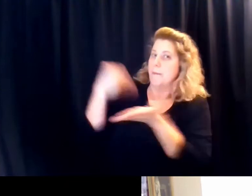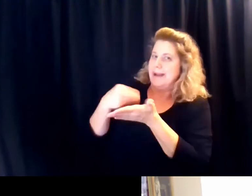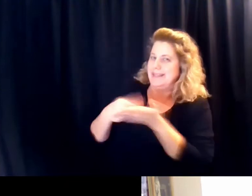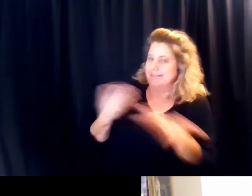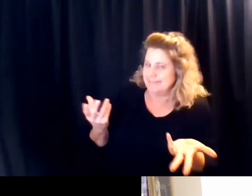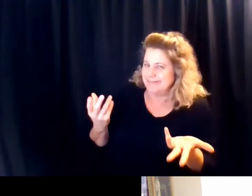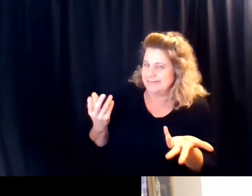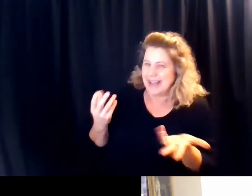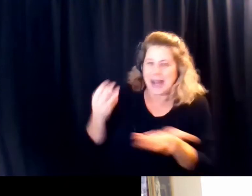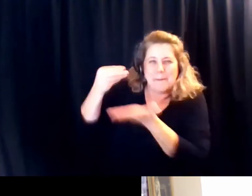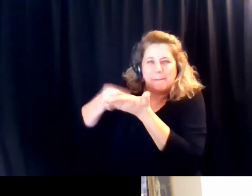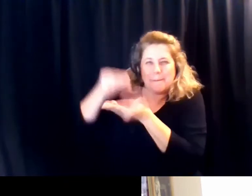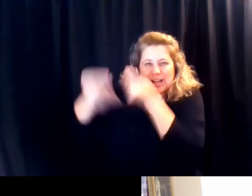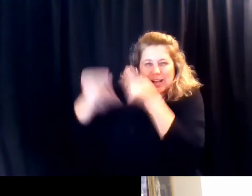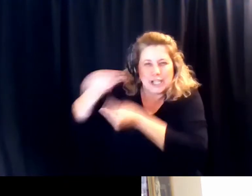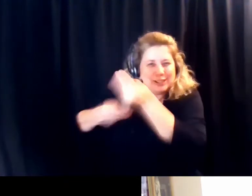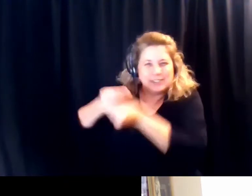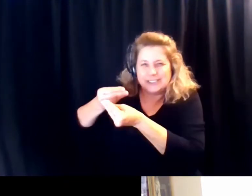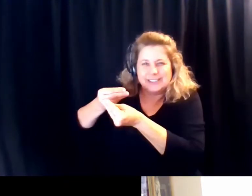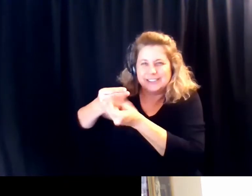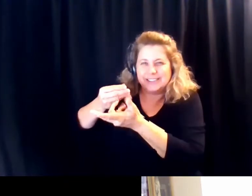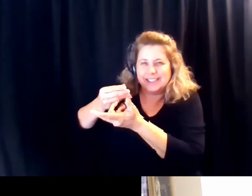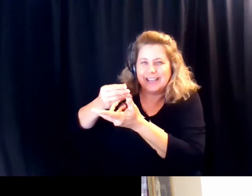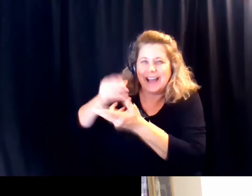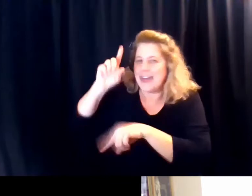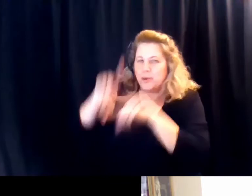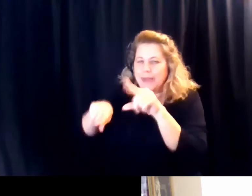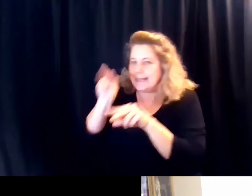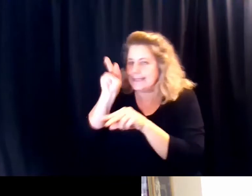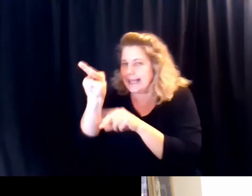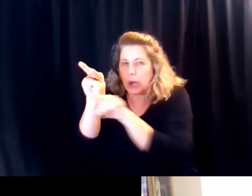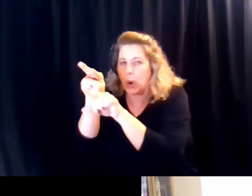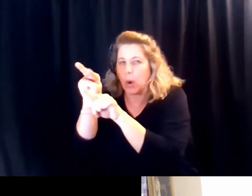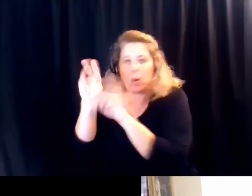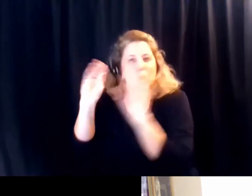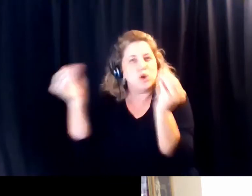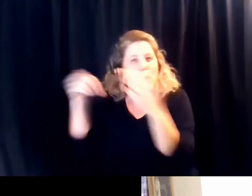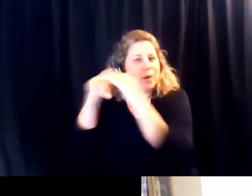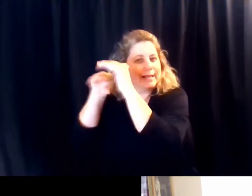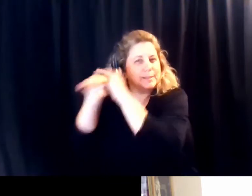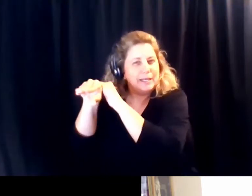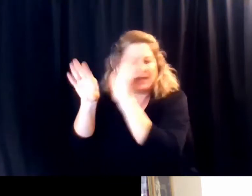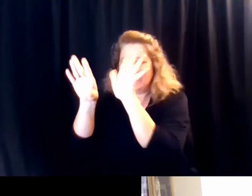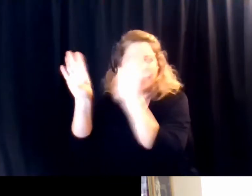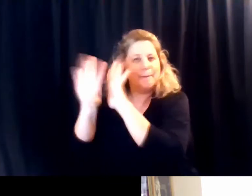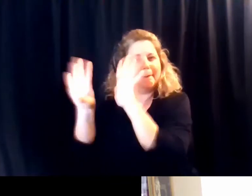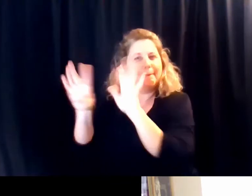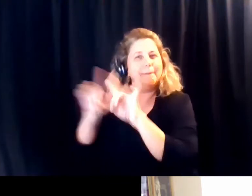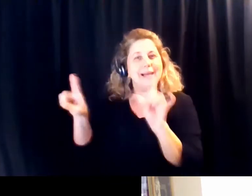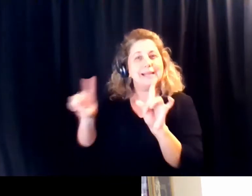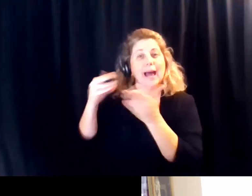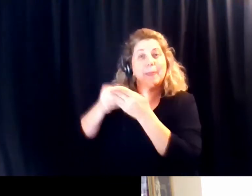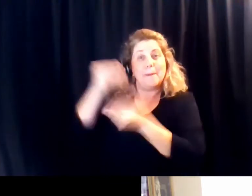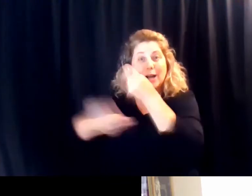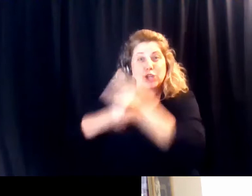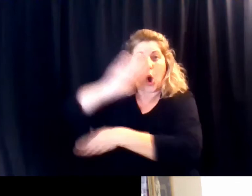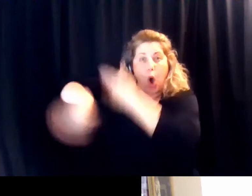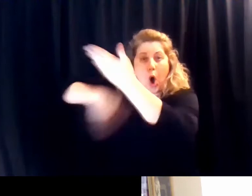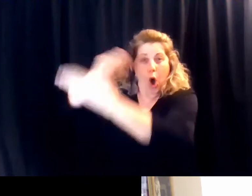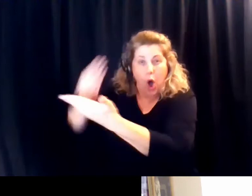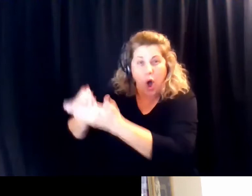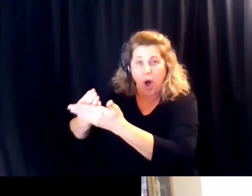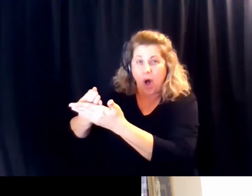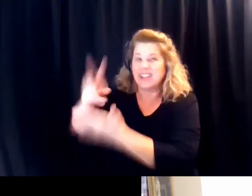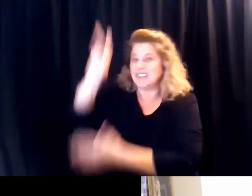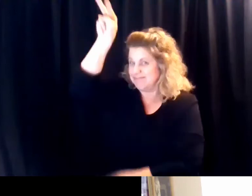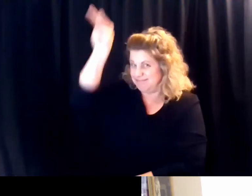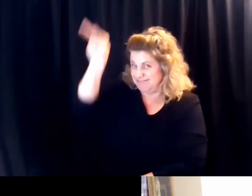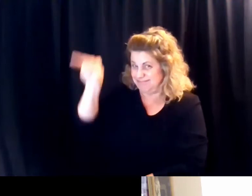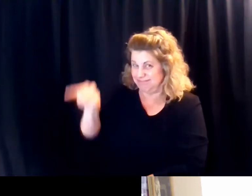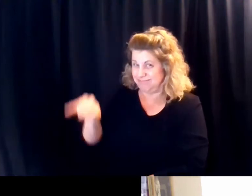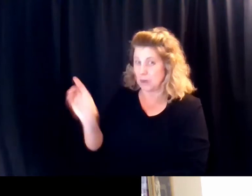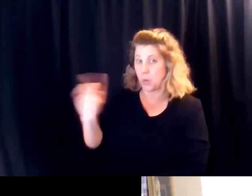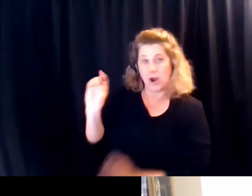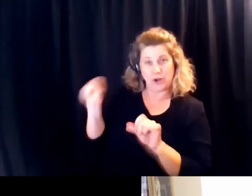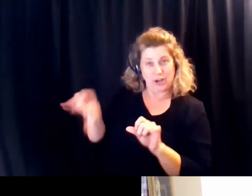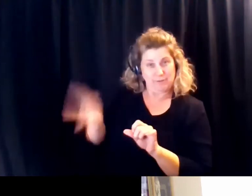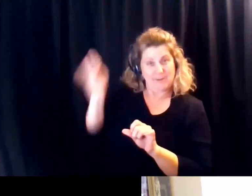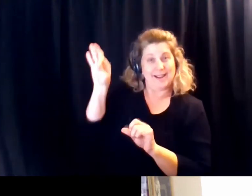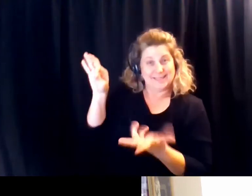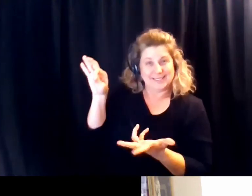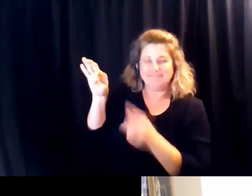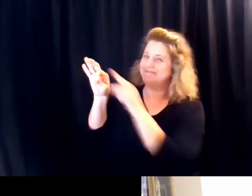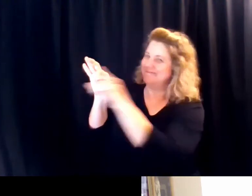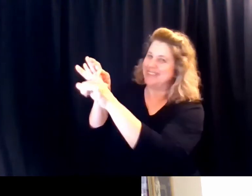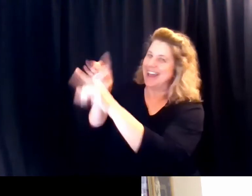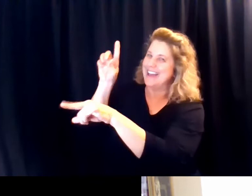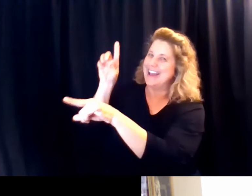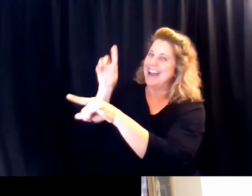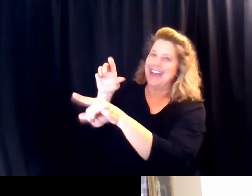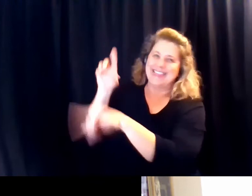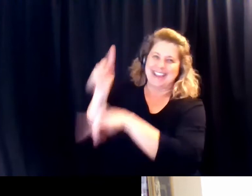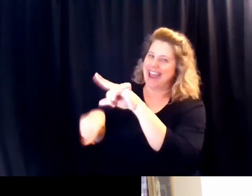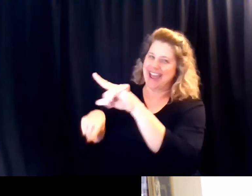Heather Dibblee: Want to talk about that they can afford it in the budget and a lot of them would prefer to take on litigation. Do you have any perspective to give to us maybe how to go about those conversations, instead of just leading with the possible litigation.